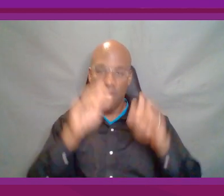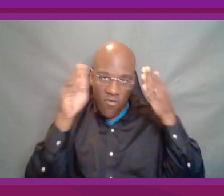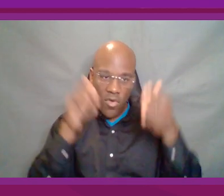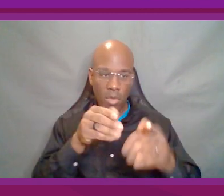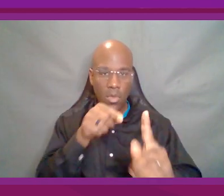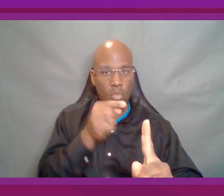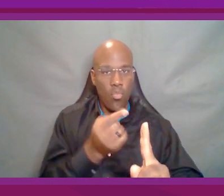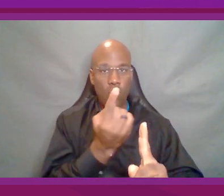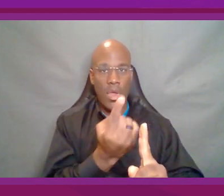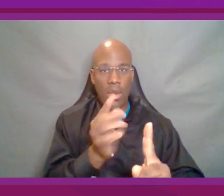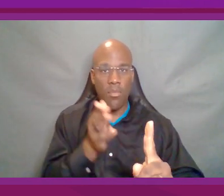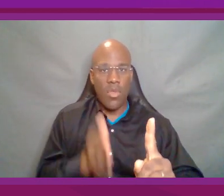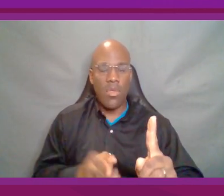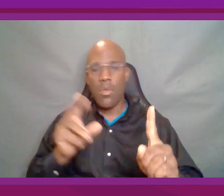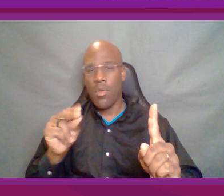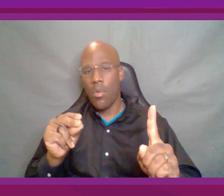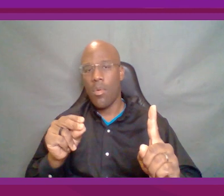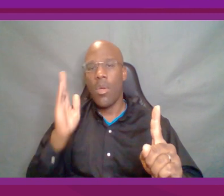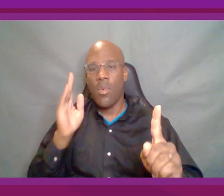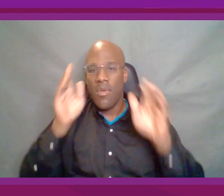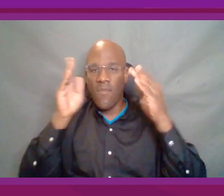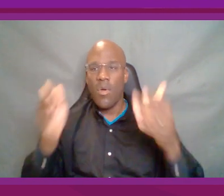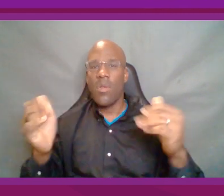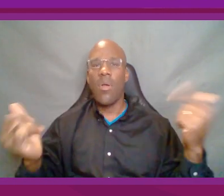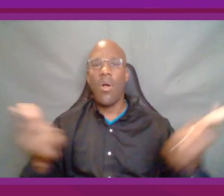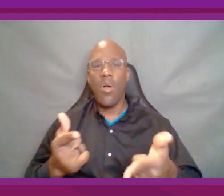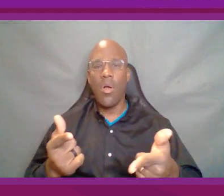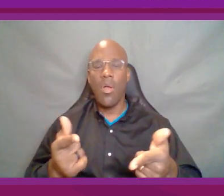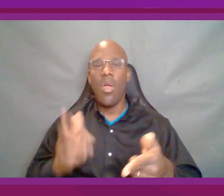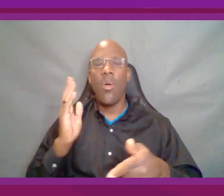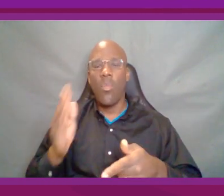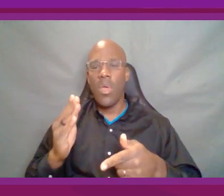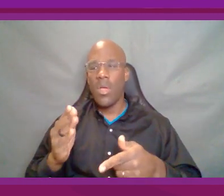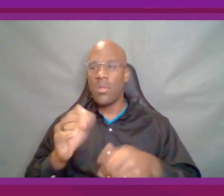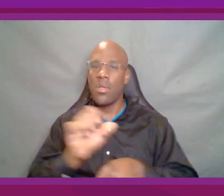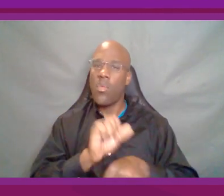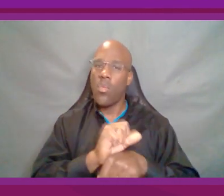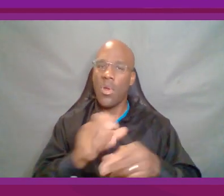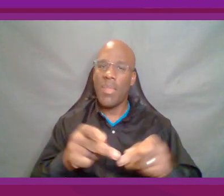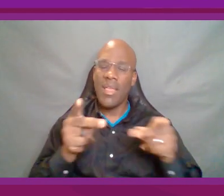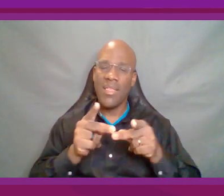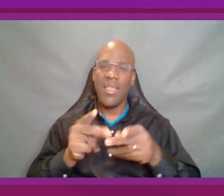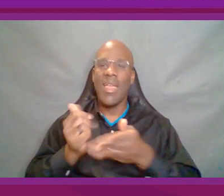brings in more of a diverse workforce that is very beneficial to the bottom line for employers, it